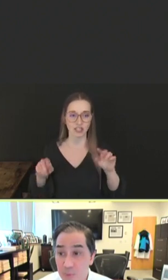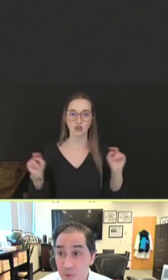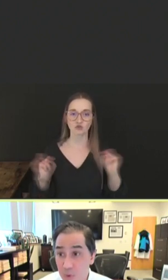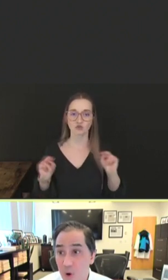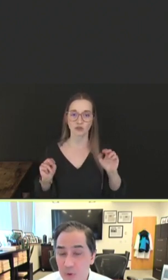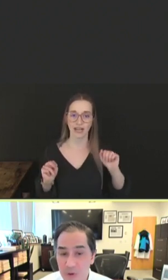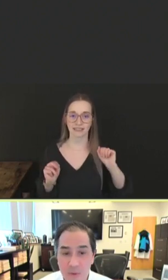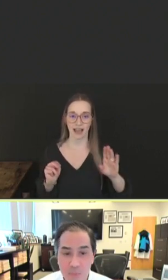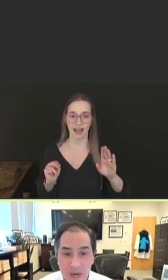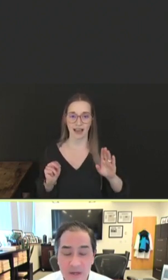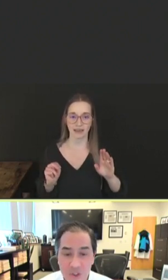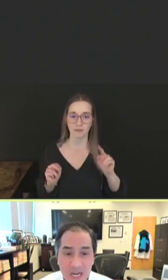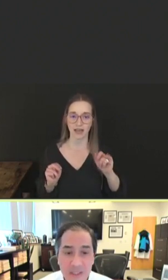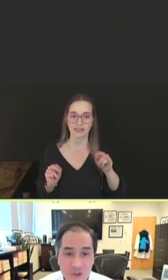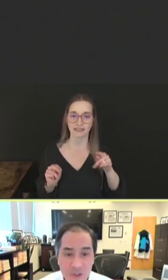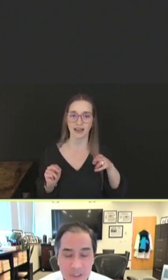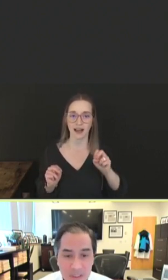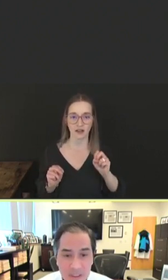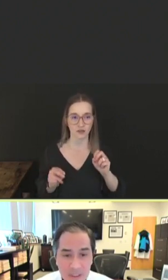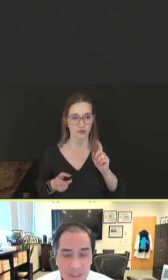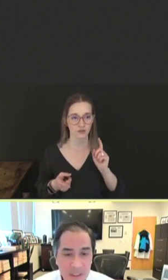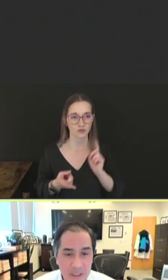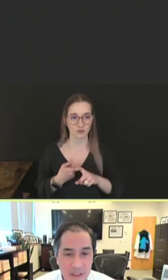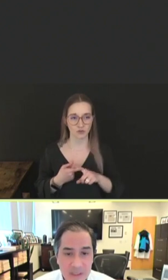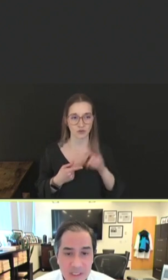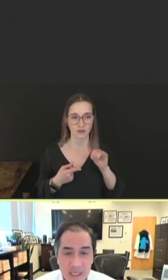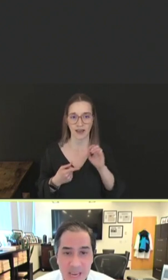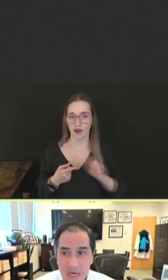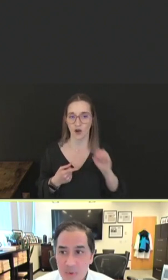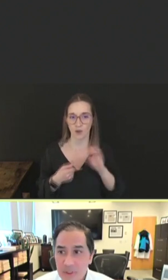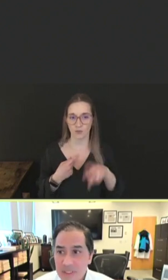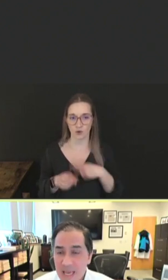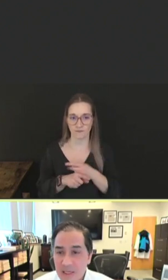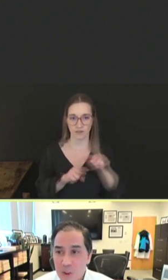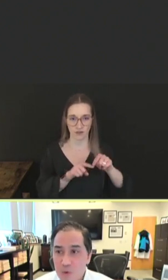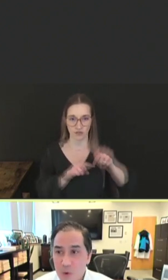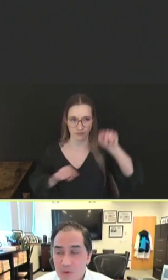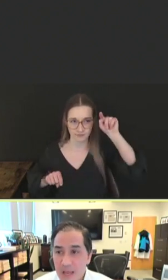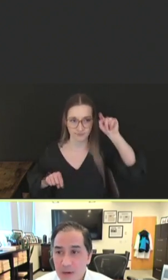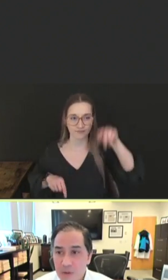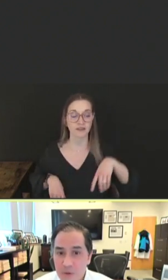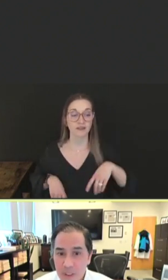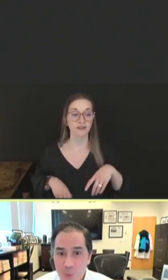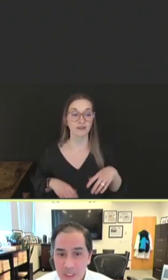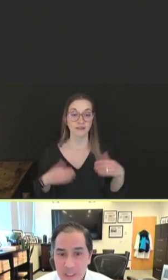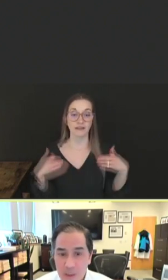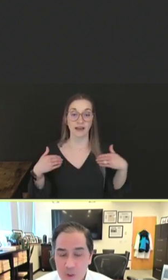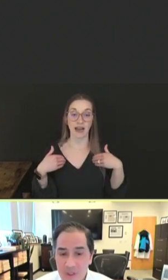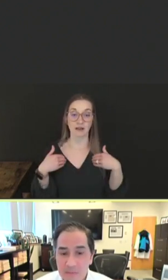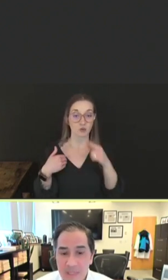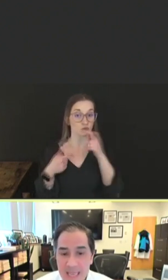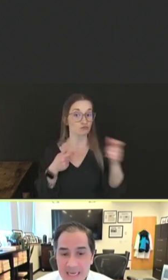to Omicron prior to challenge. The animals that control virus very quickly are shown in black,